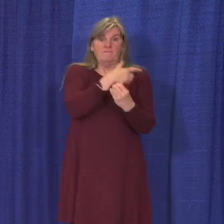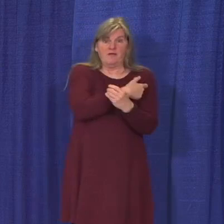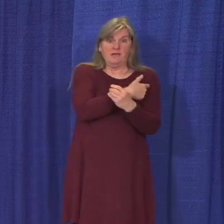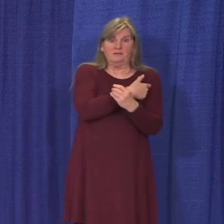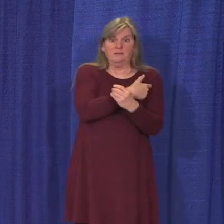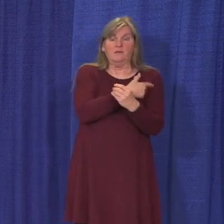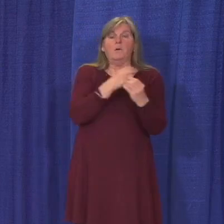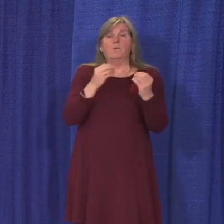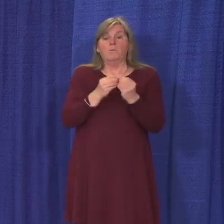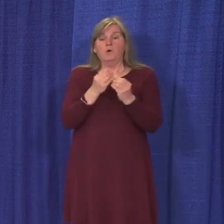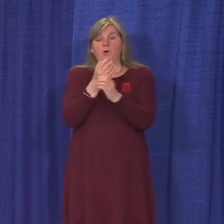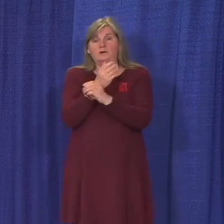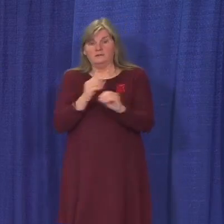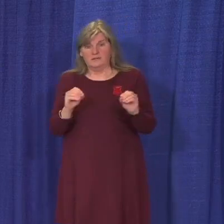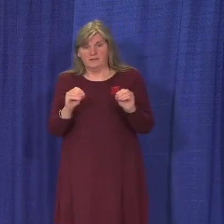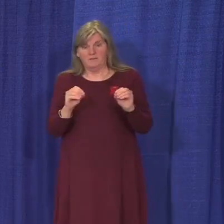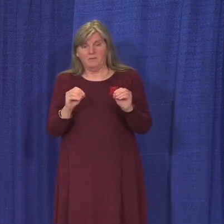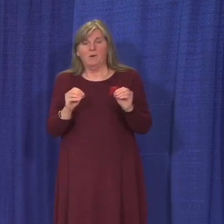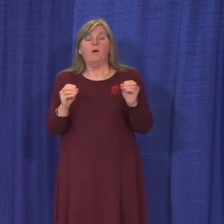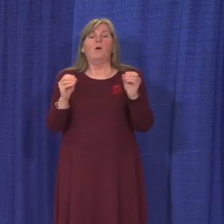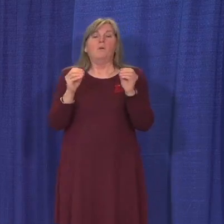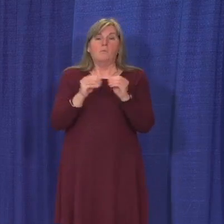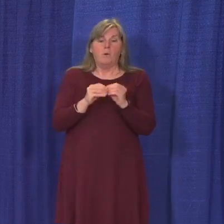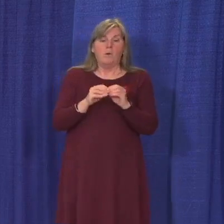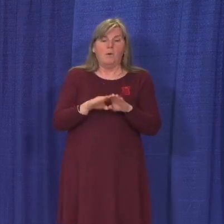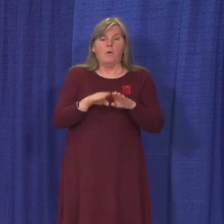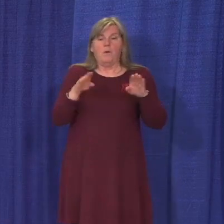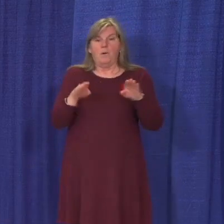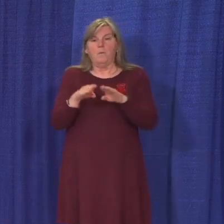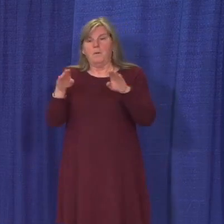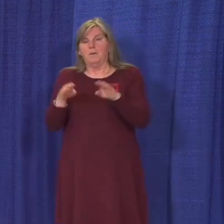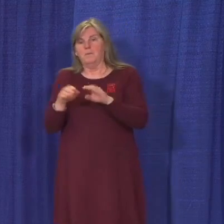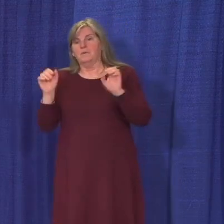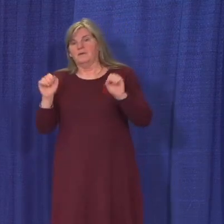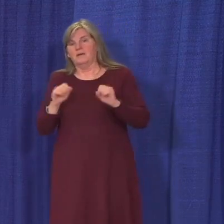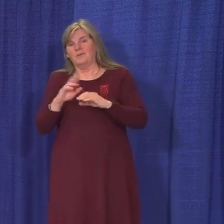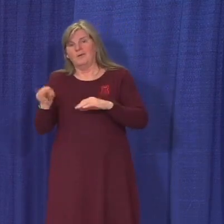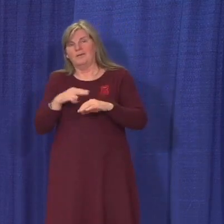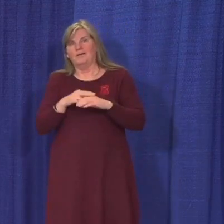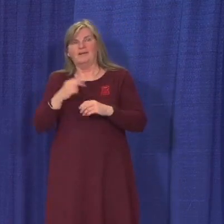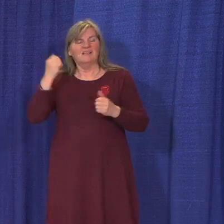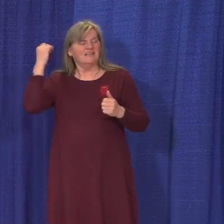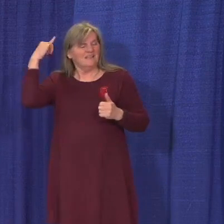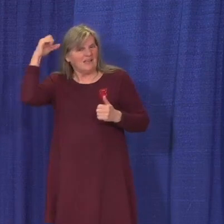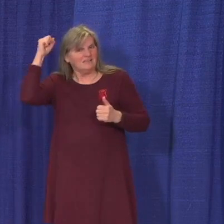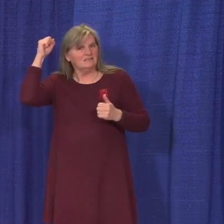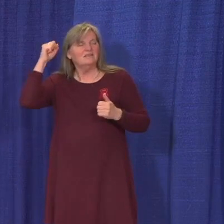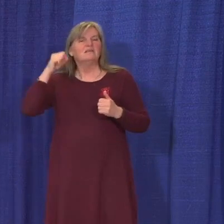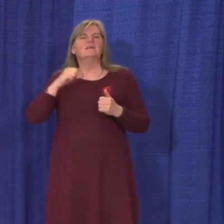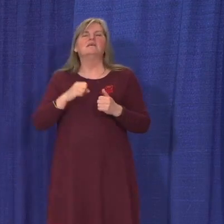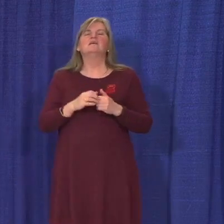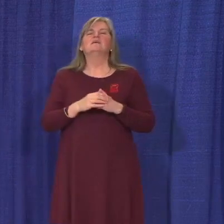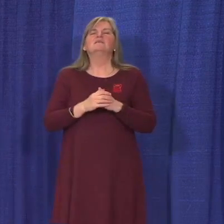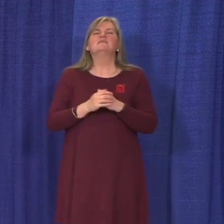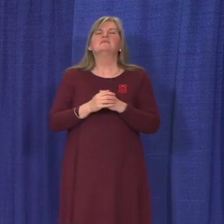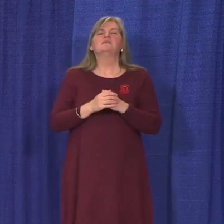friends and family to encourage them and get there shot.